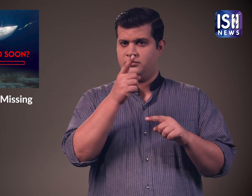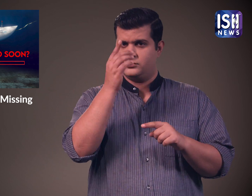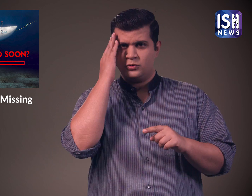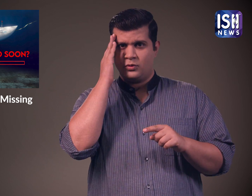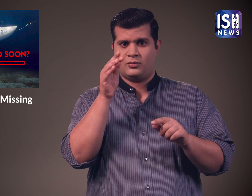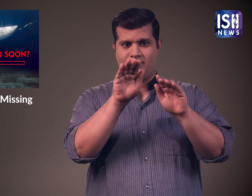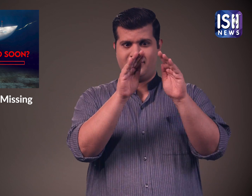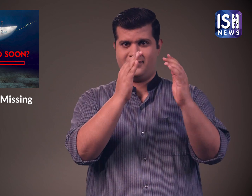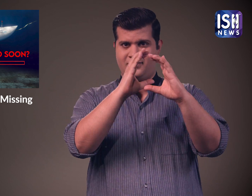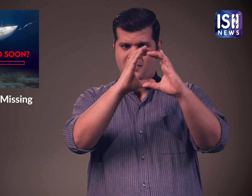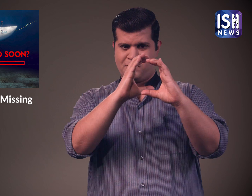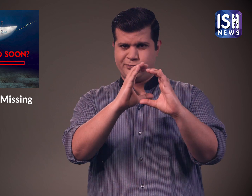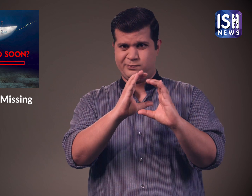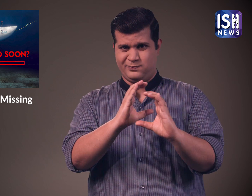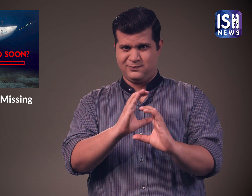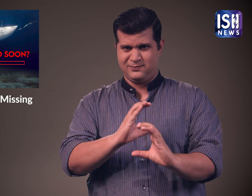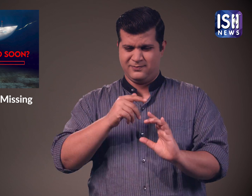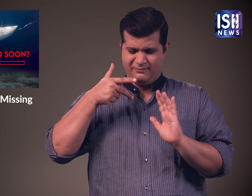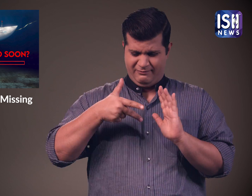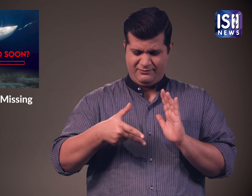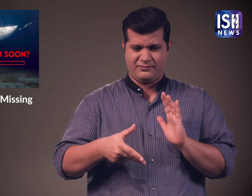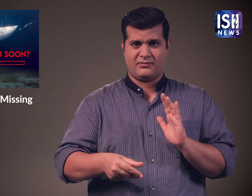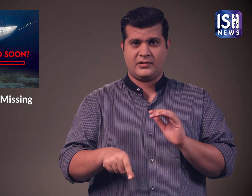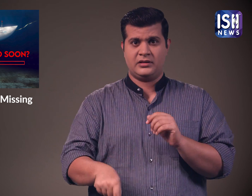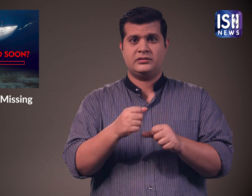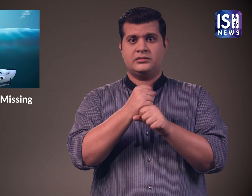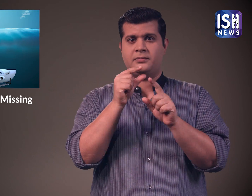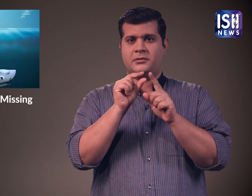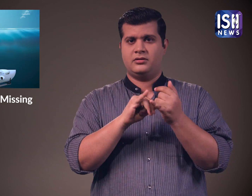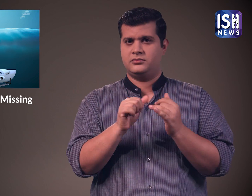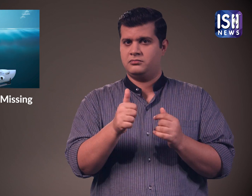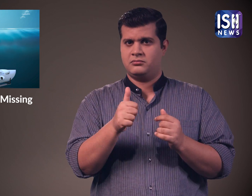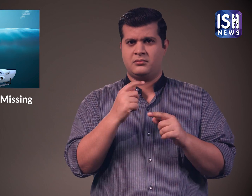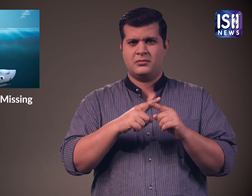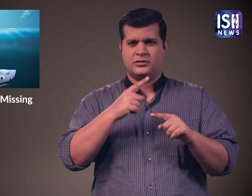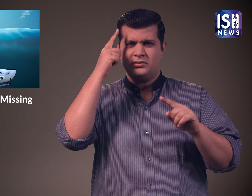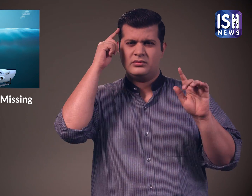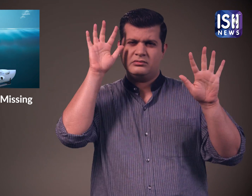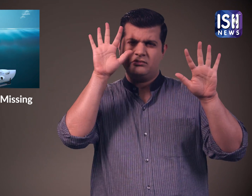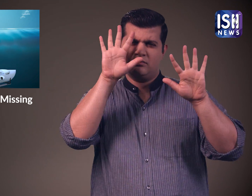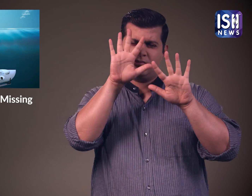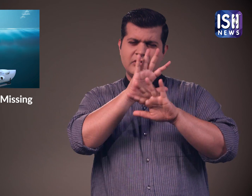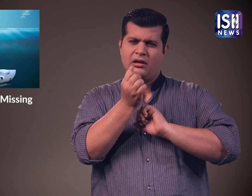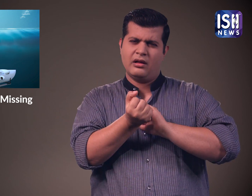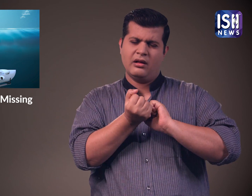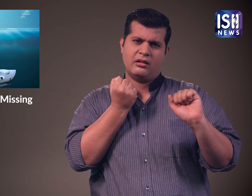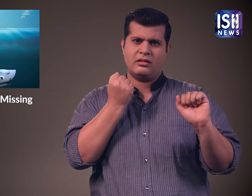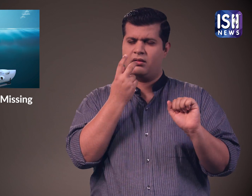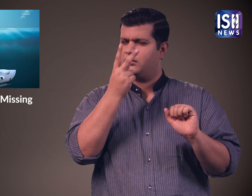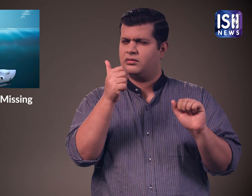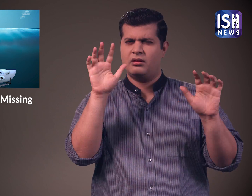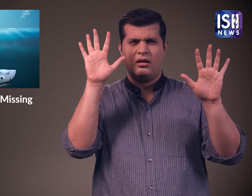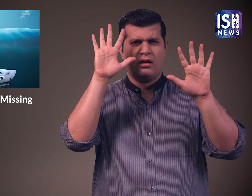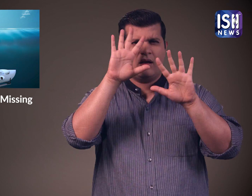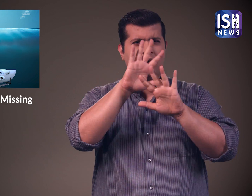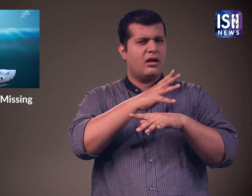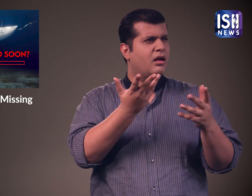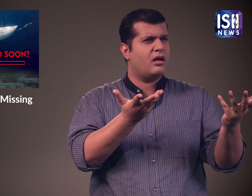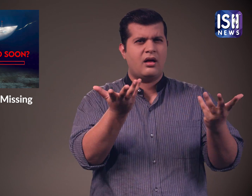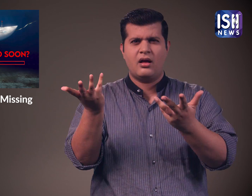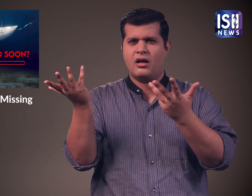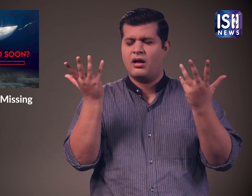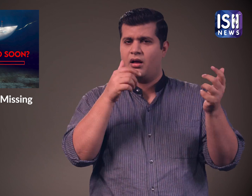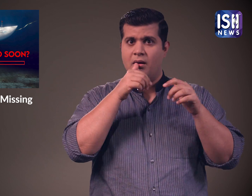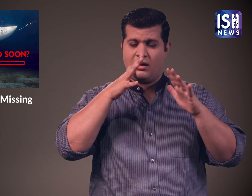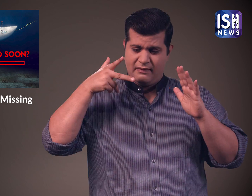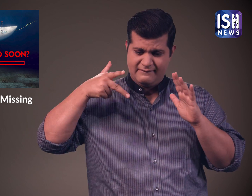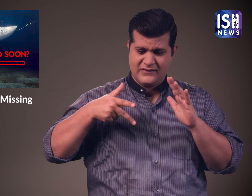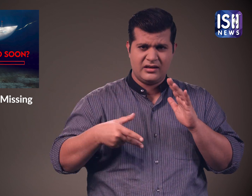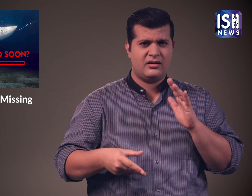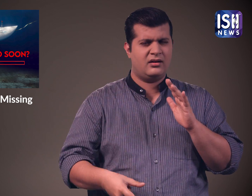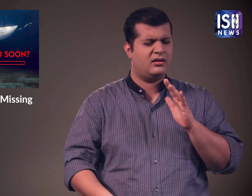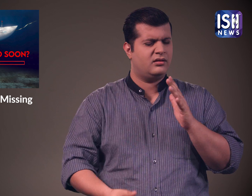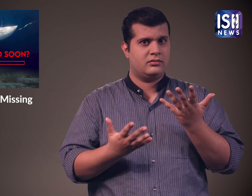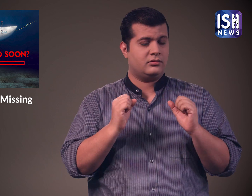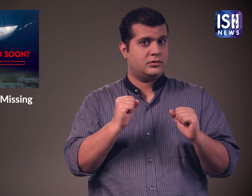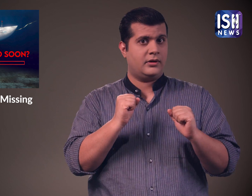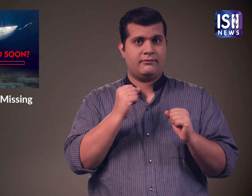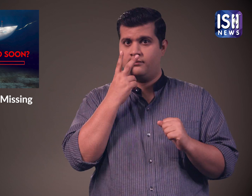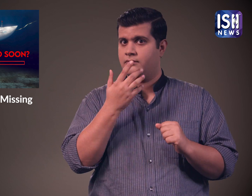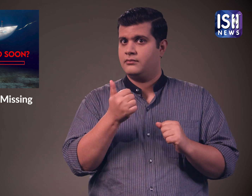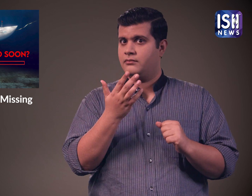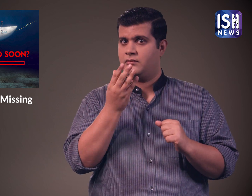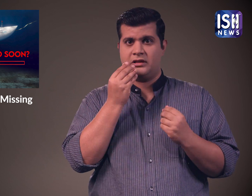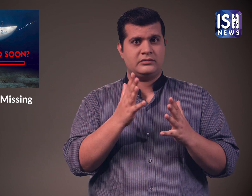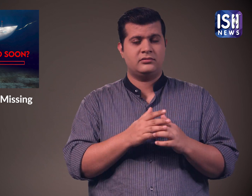The Titan is so deep that there is no GPS there. There is no sunlight there. It is pitch black.